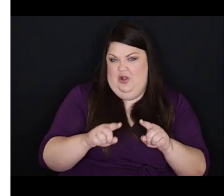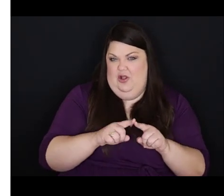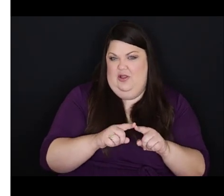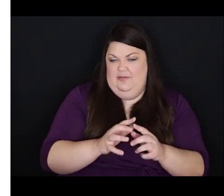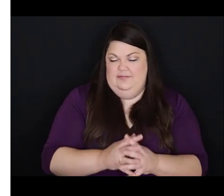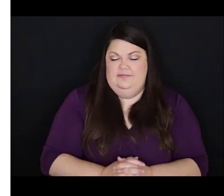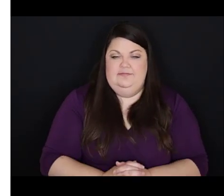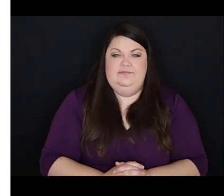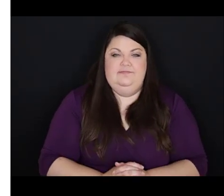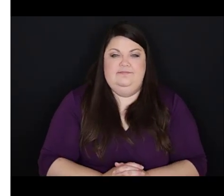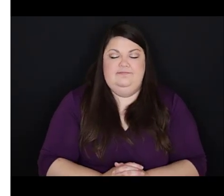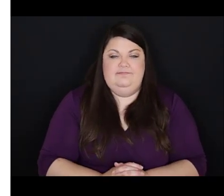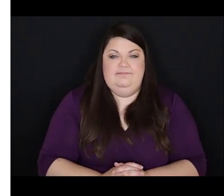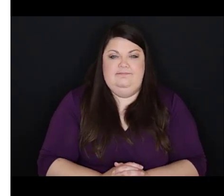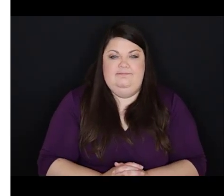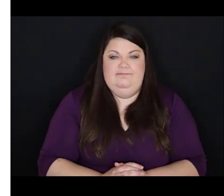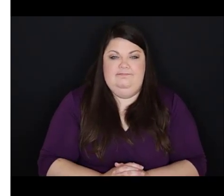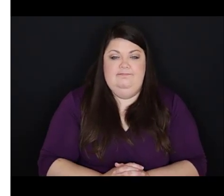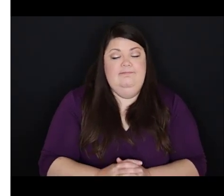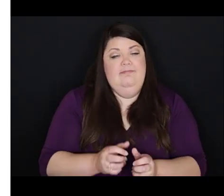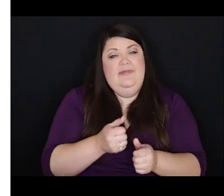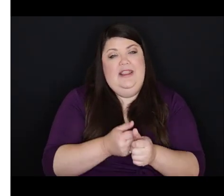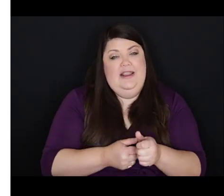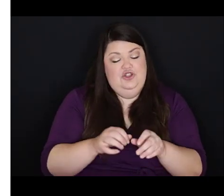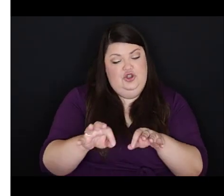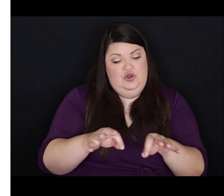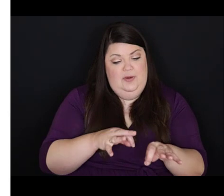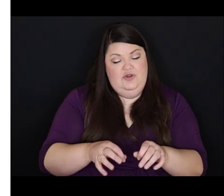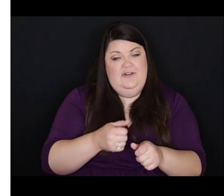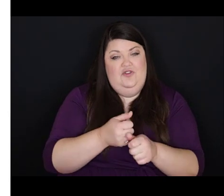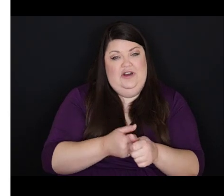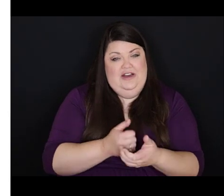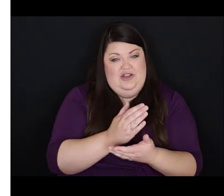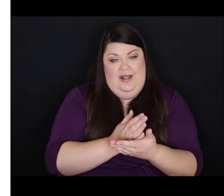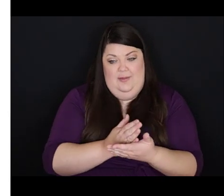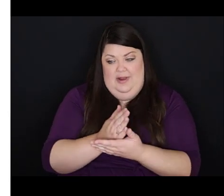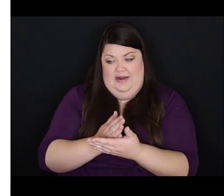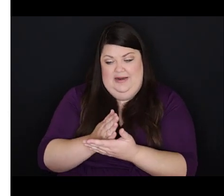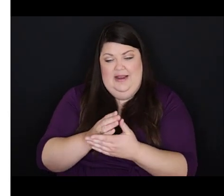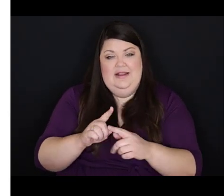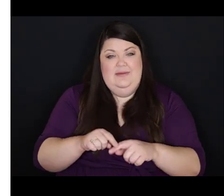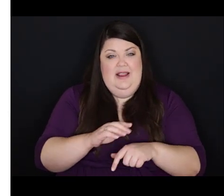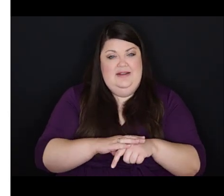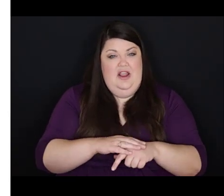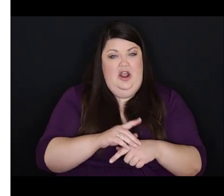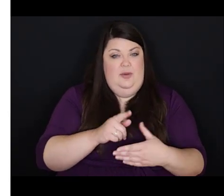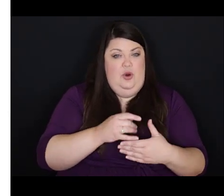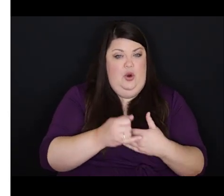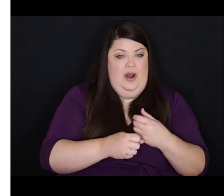Each Description for each element is based upon a program year (July 1st to June 30th),